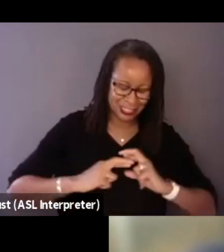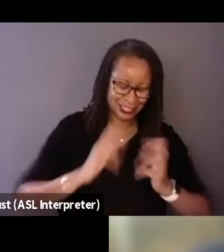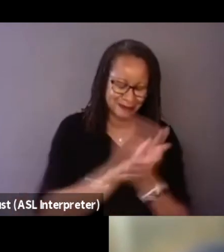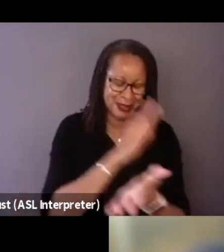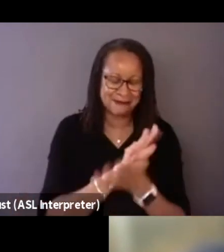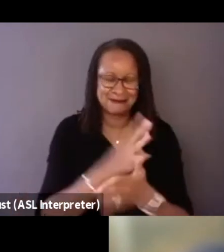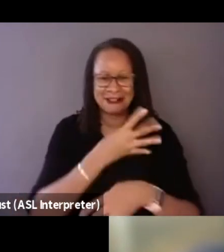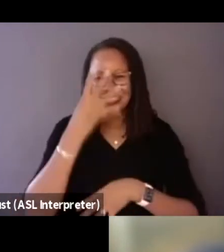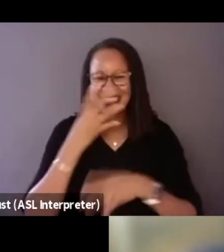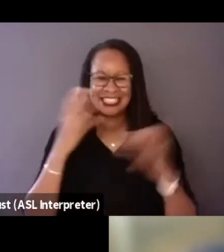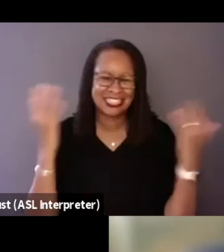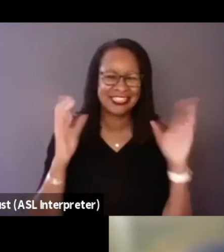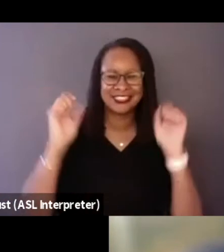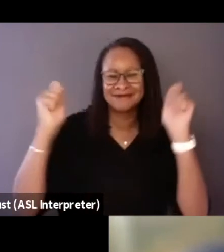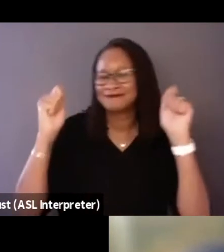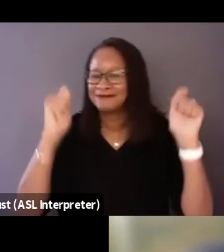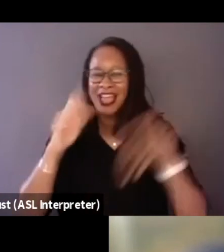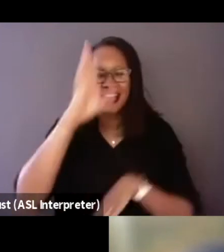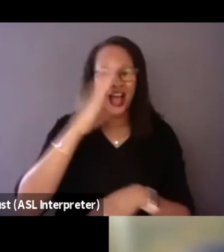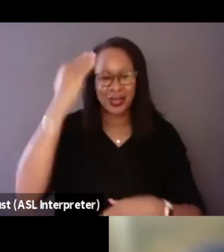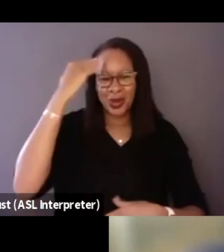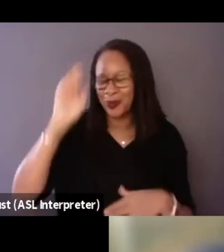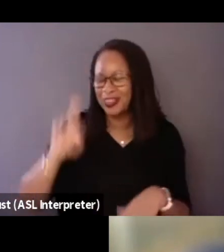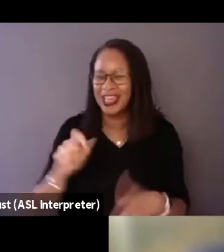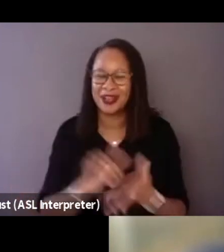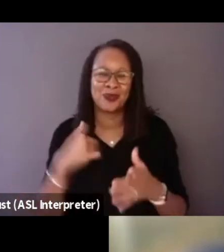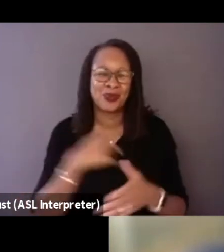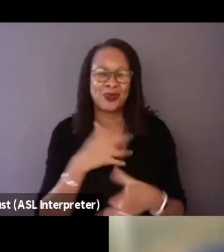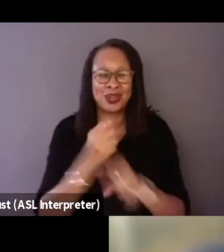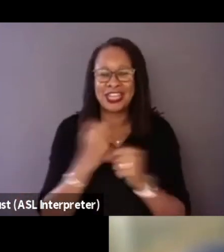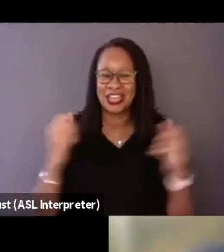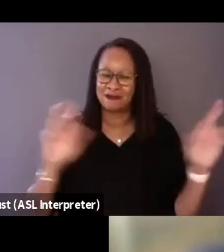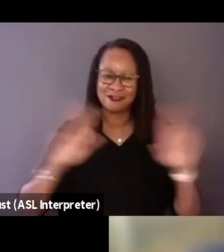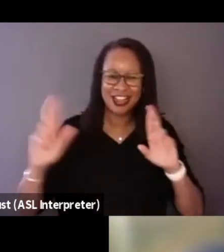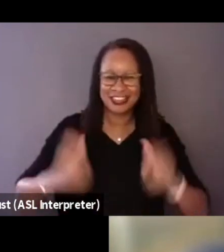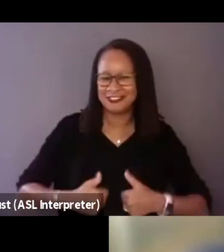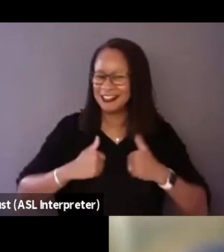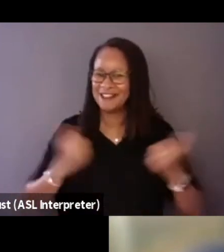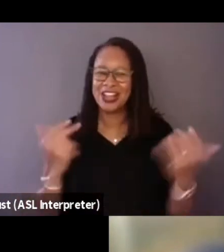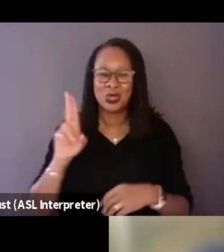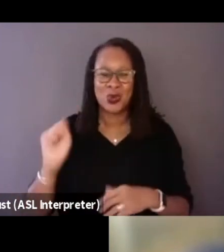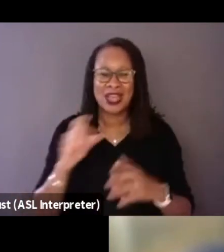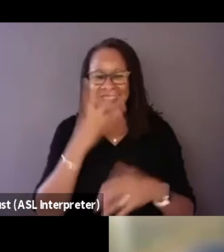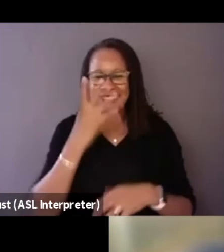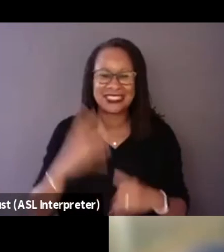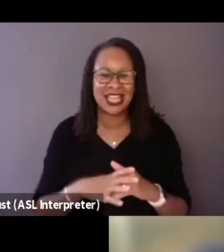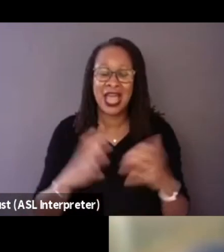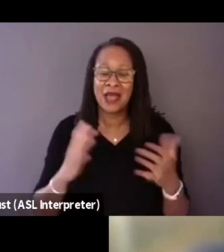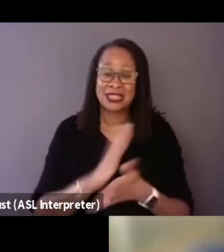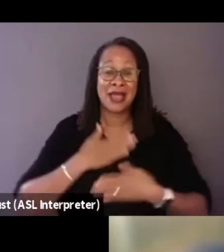So, you know, it was like, God knew, God knew that we were going to get our residency. And I was just so happy to just see the film come to life